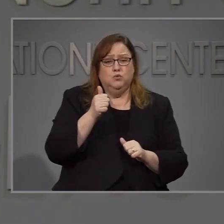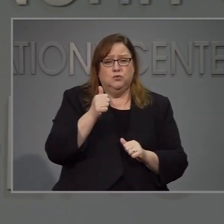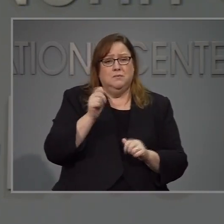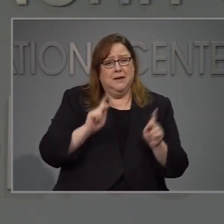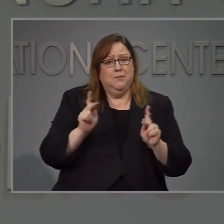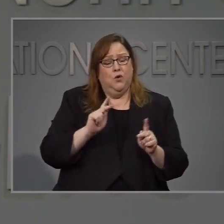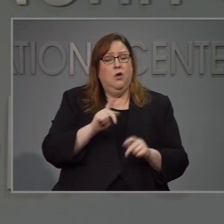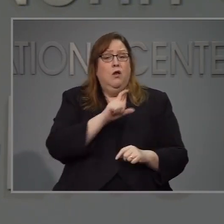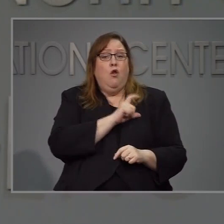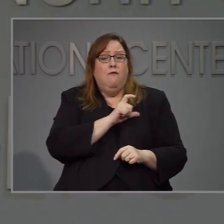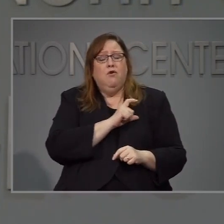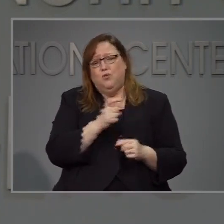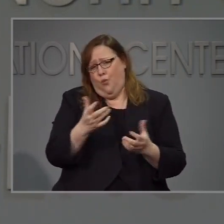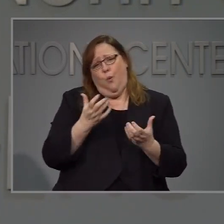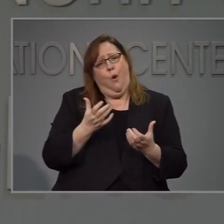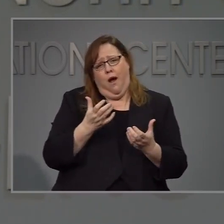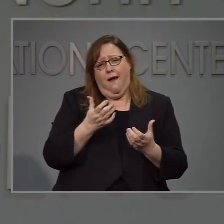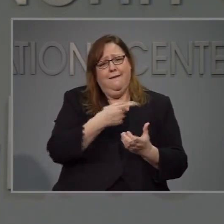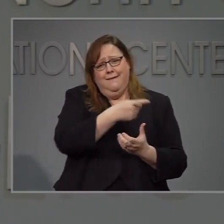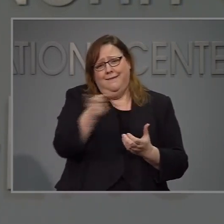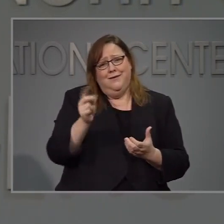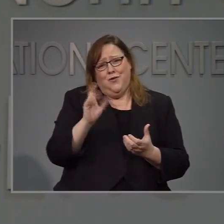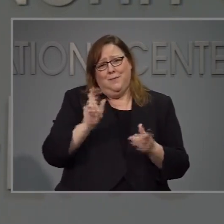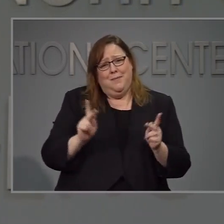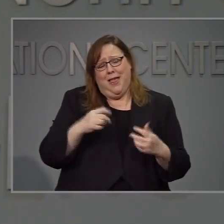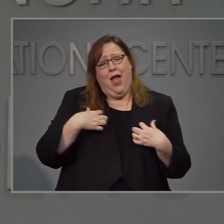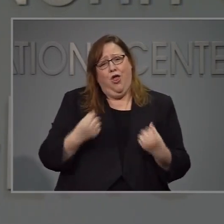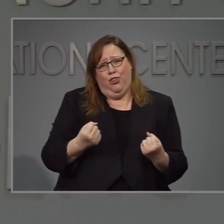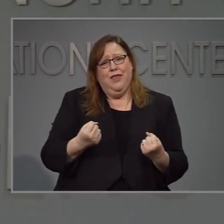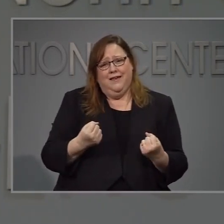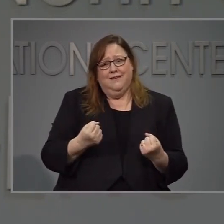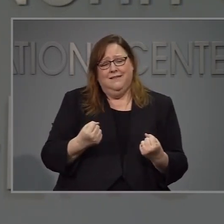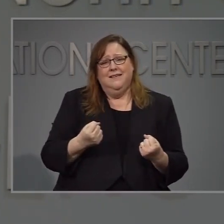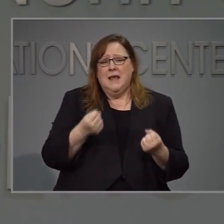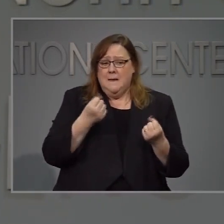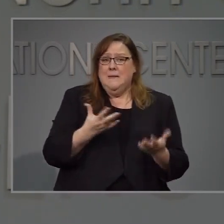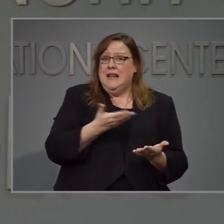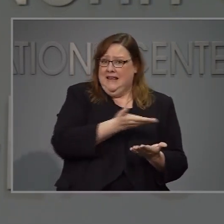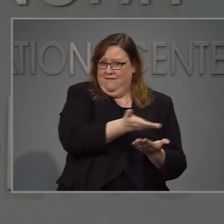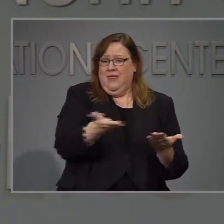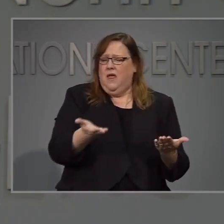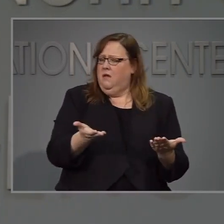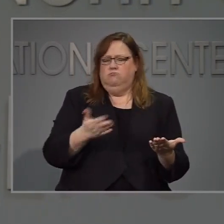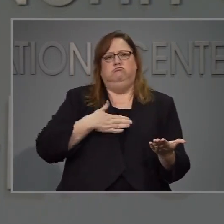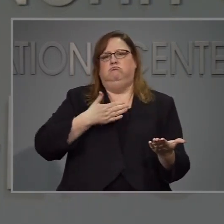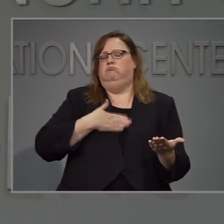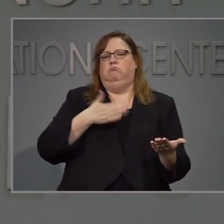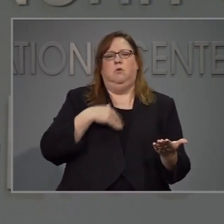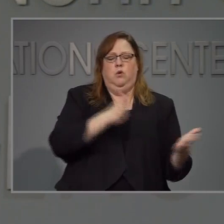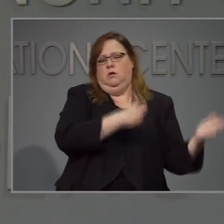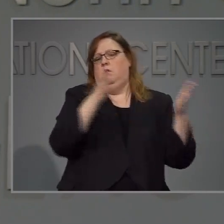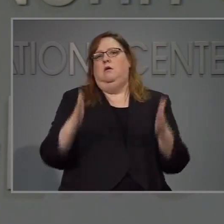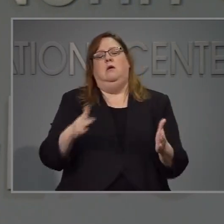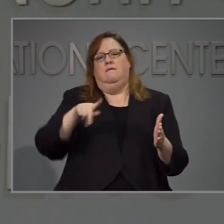BEST TO FOLLOW THE ORDERS AND DOING THEIR BEST TO KEEP THEIR FAMILIES AND THEIR NEIGHBORS. SAFE FROM THIS VIRUS. I BELIEVE THAT MOST OF THE LAW ENFORCEMENT IN NORTH CAROLINA WANT TO KEEP PEOPLE HEALTHY AND